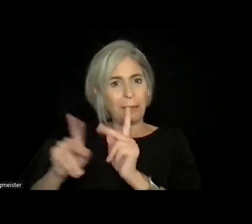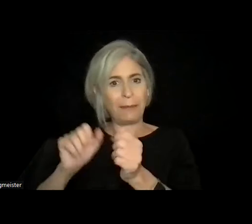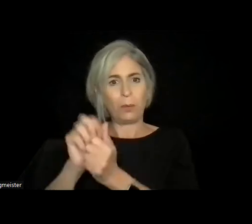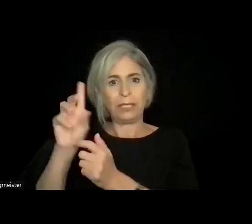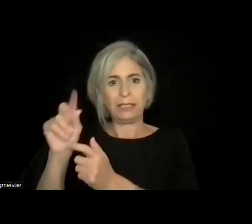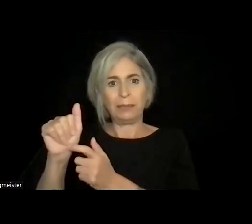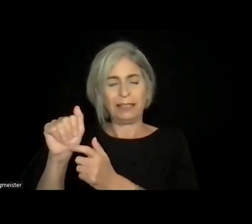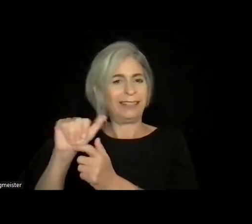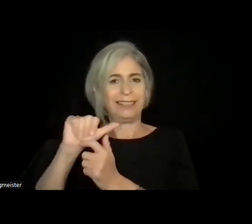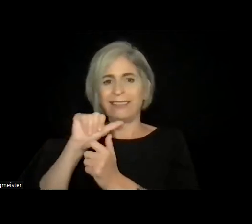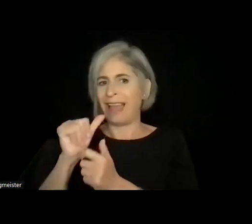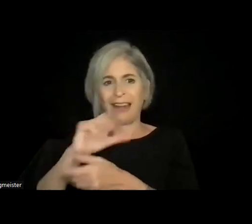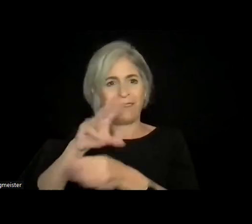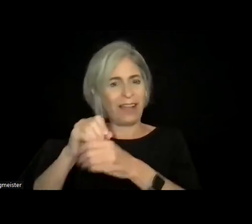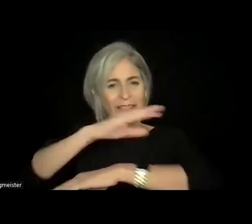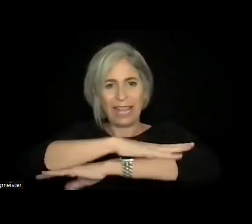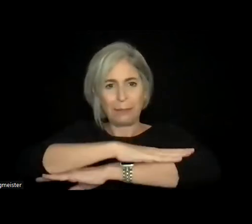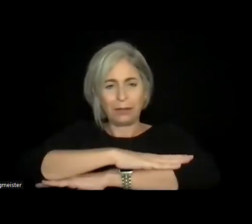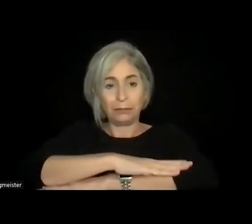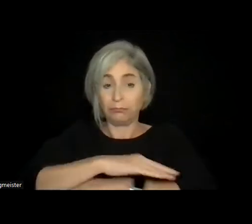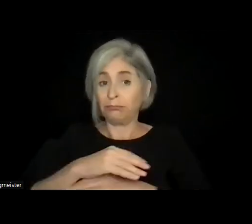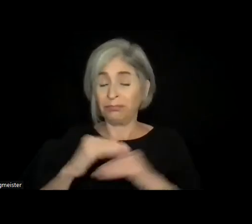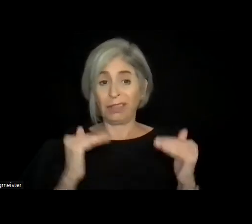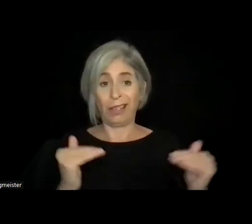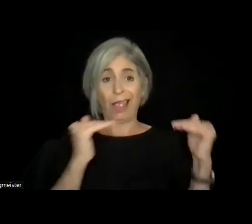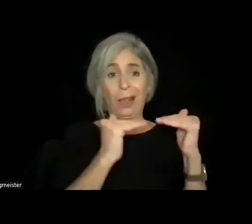, but know way do we have to ever defend to